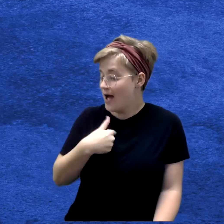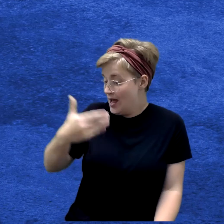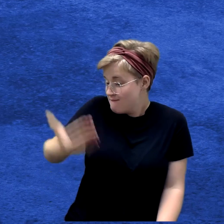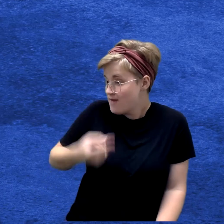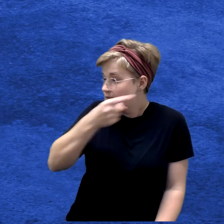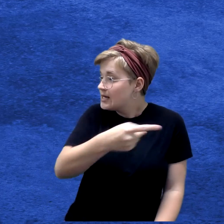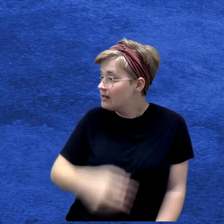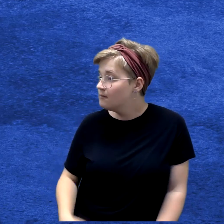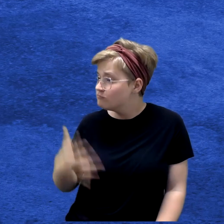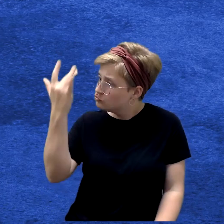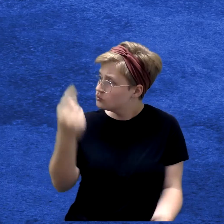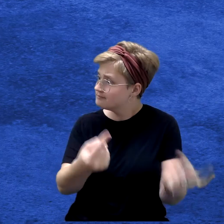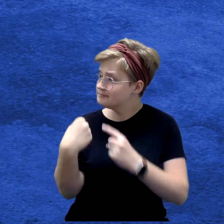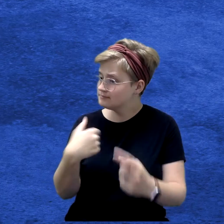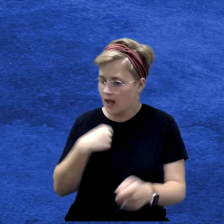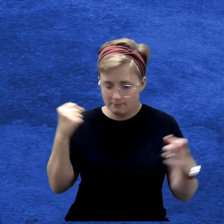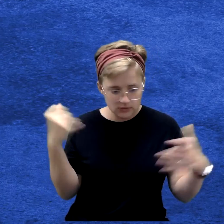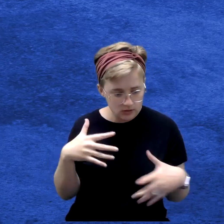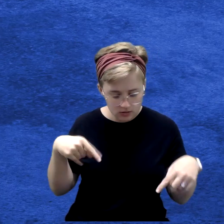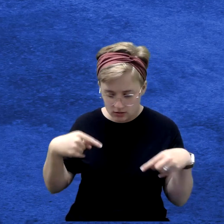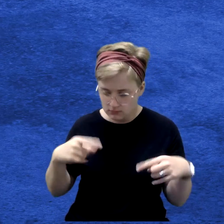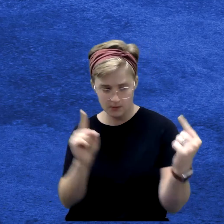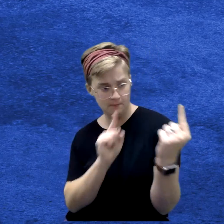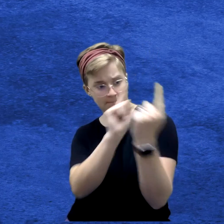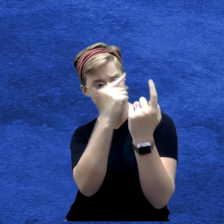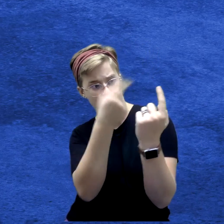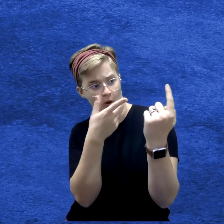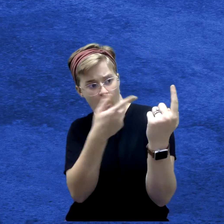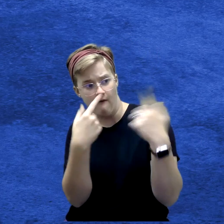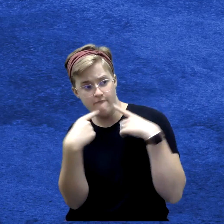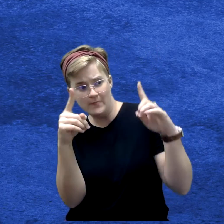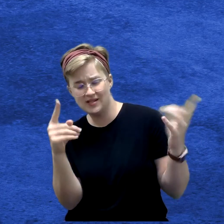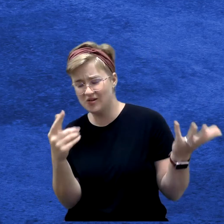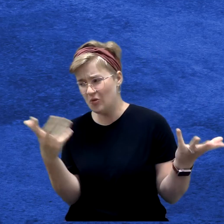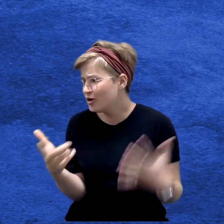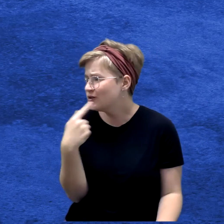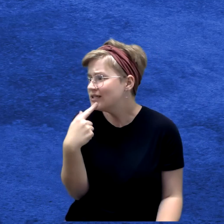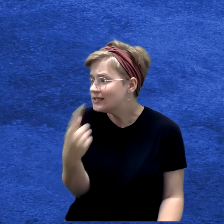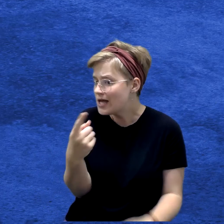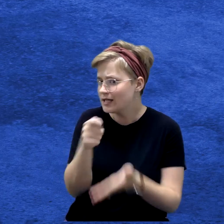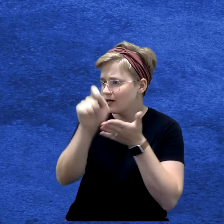I’m scared to death to meet someone so famous. I don’t even know what you’re supposed to say to an author!”